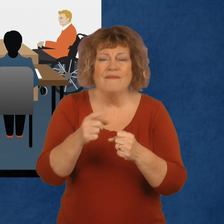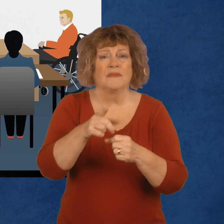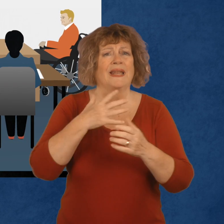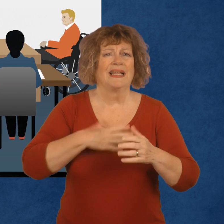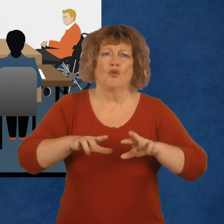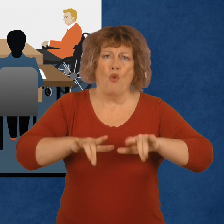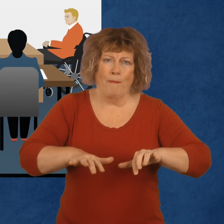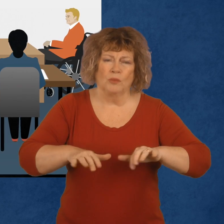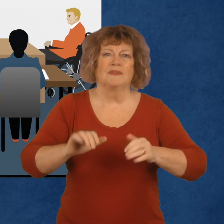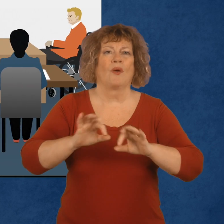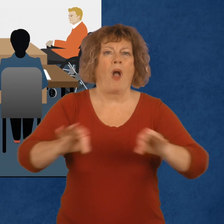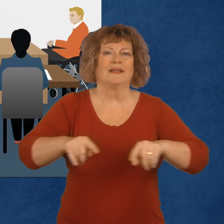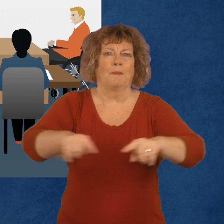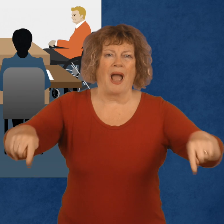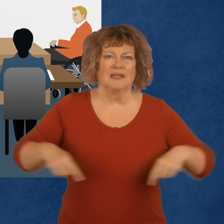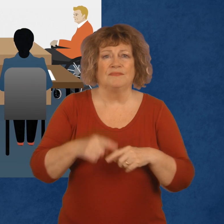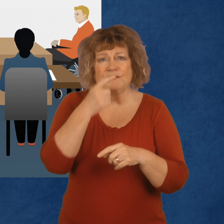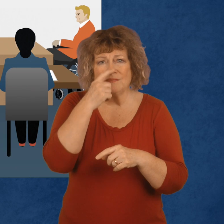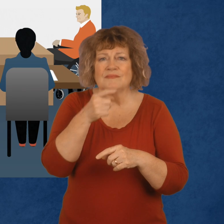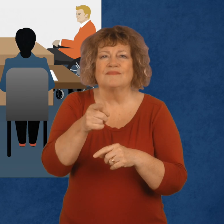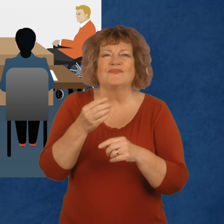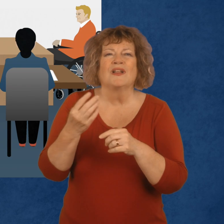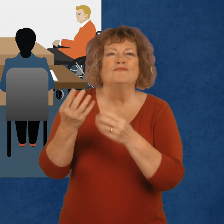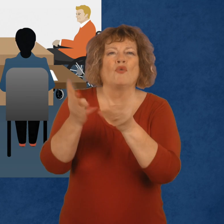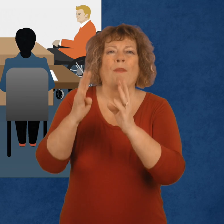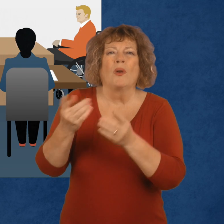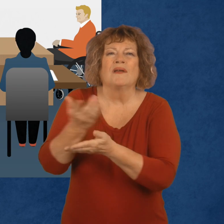as other people, but this may take longer to organise.